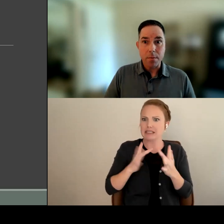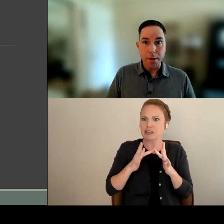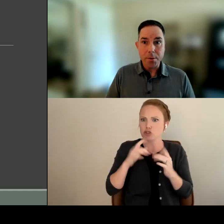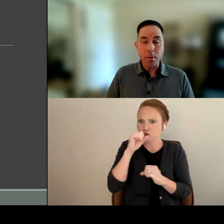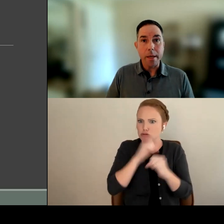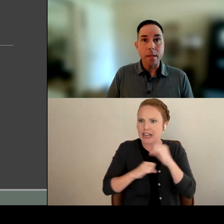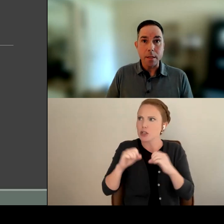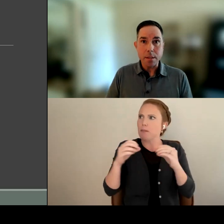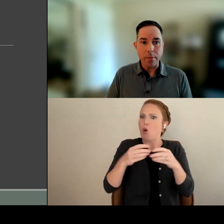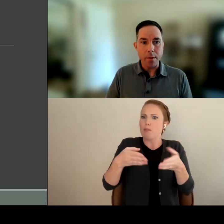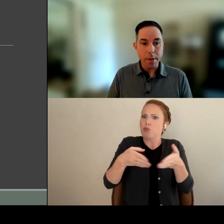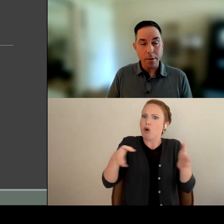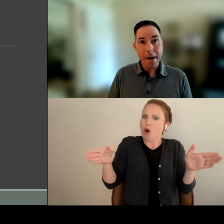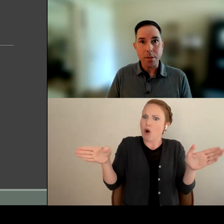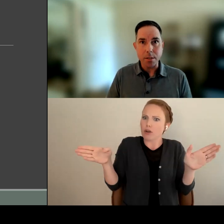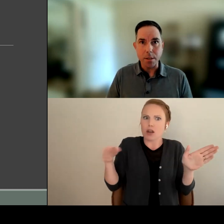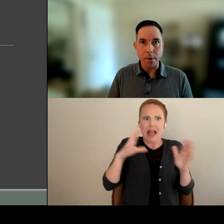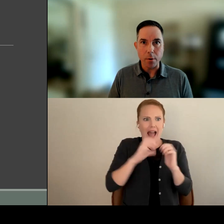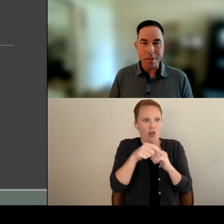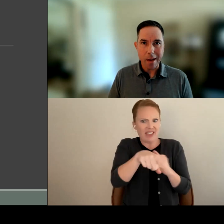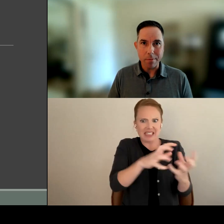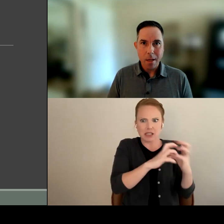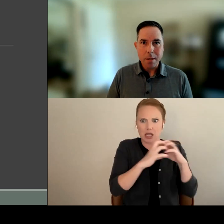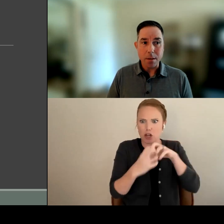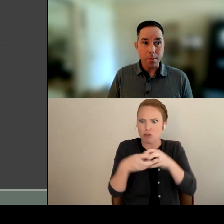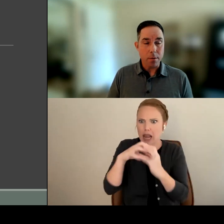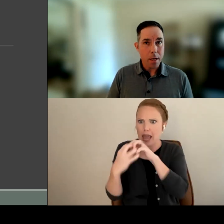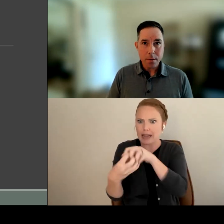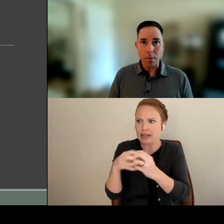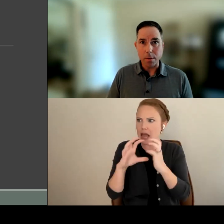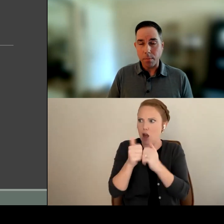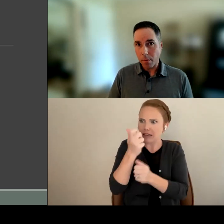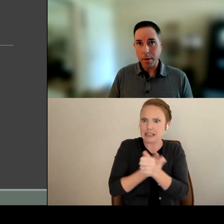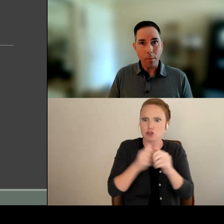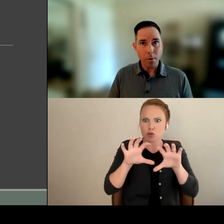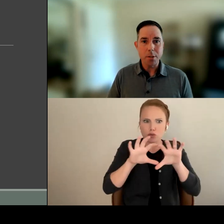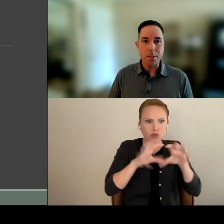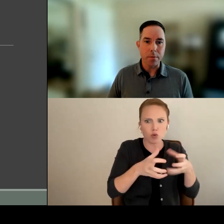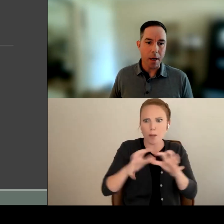Because of the interrelatedness in the interaction that different groups have, either to create or deploy or purchase different